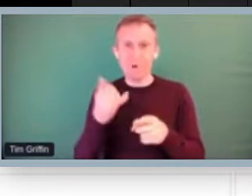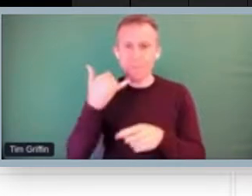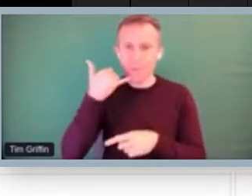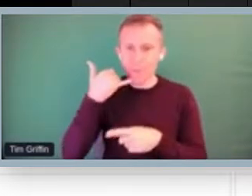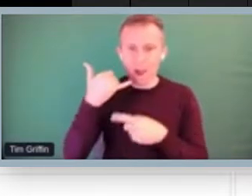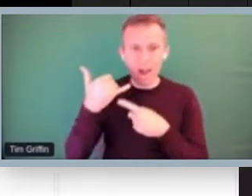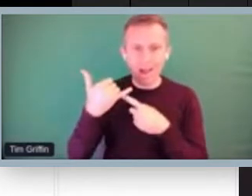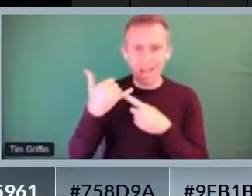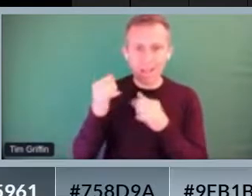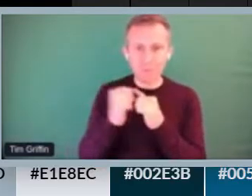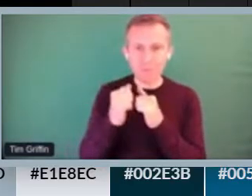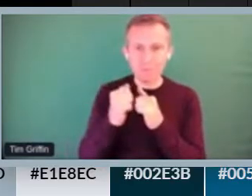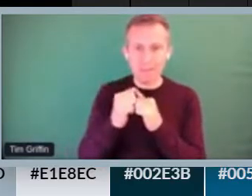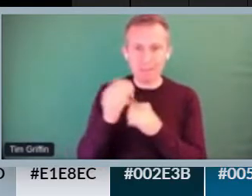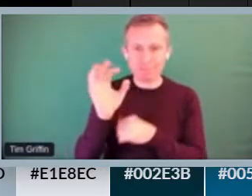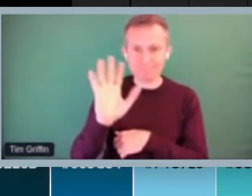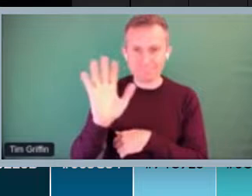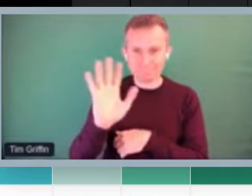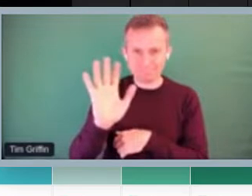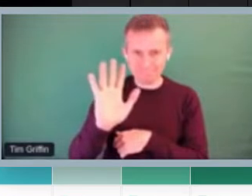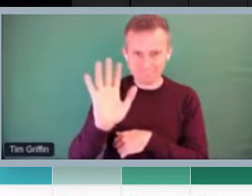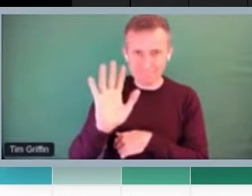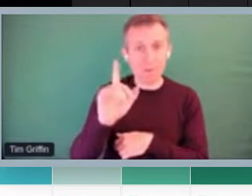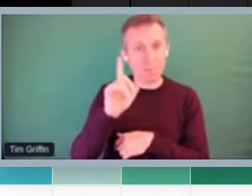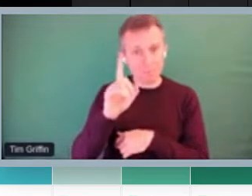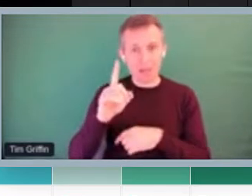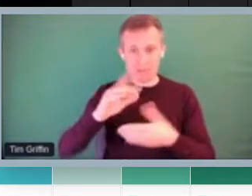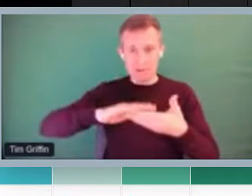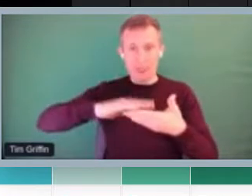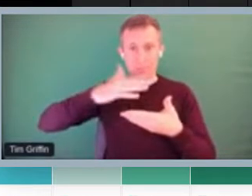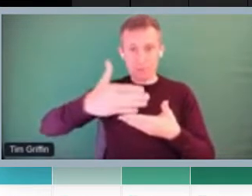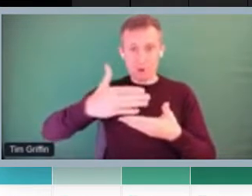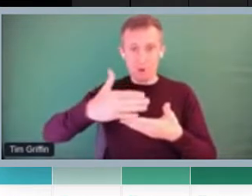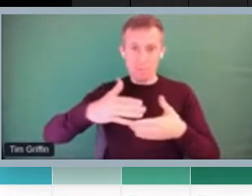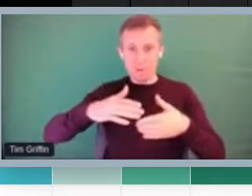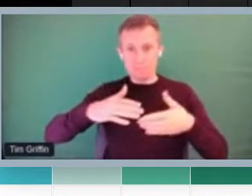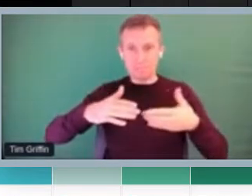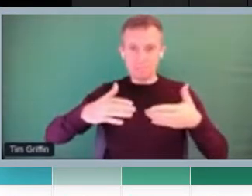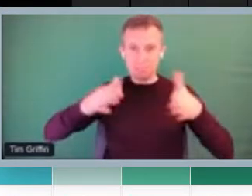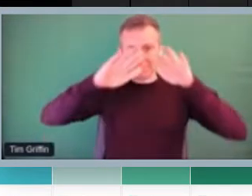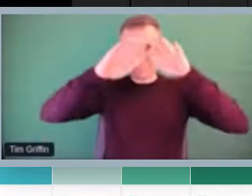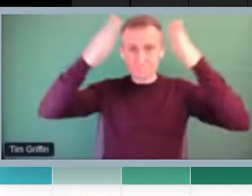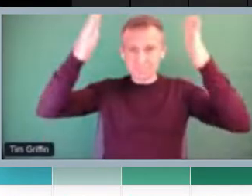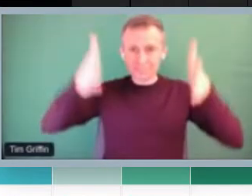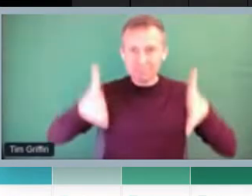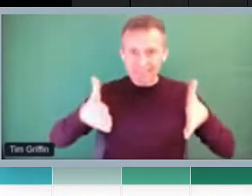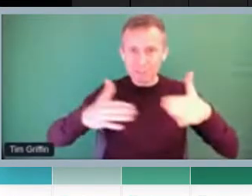phones, but it is really fast, and if you want to have a quick check, you probably will find that very useful.